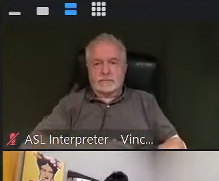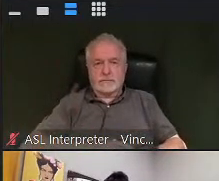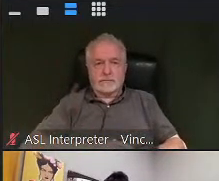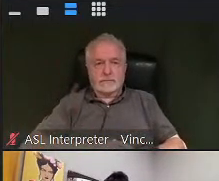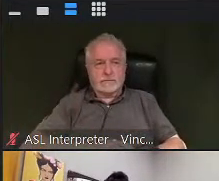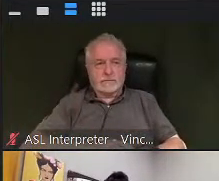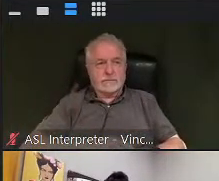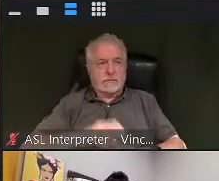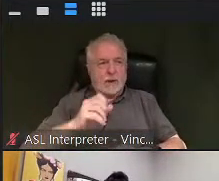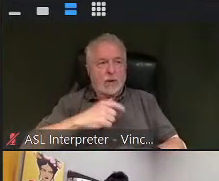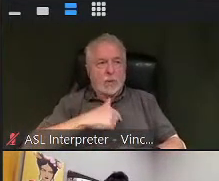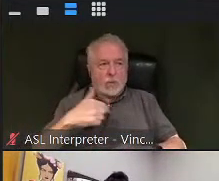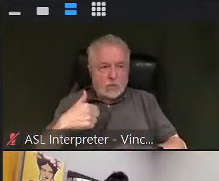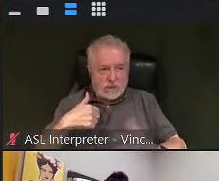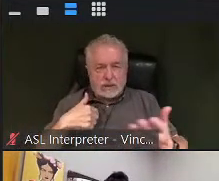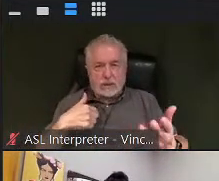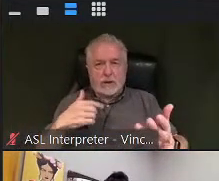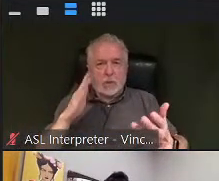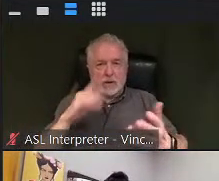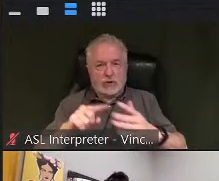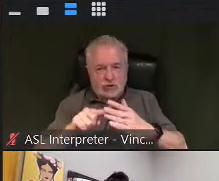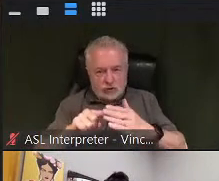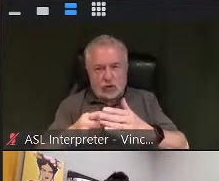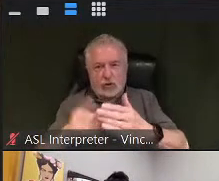So we we're going to start doing this